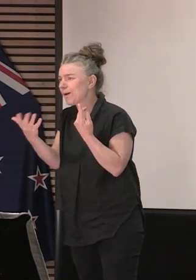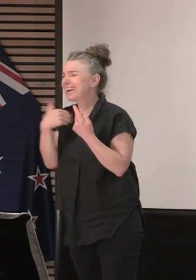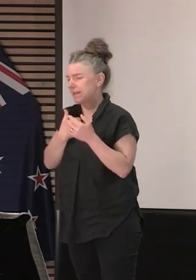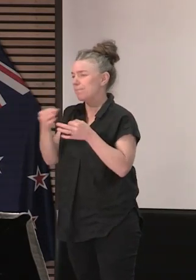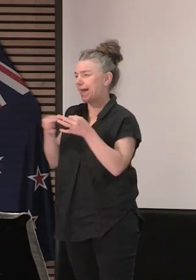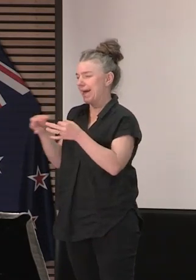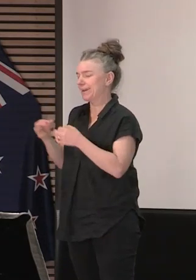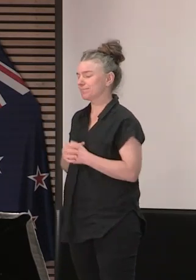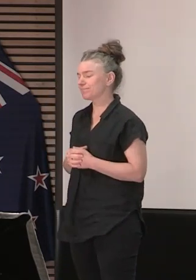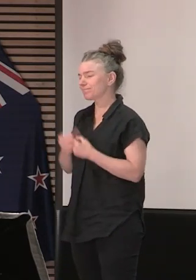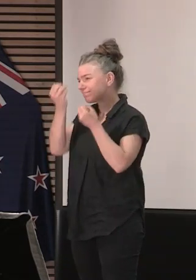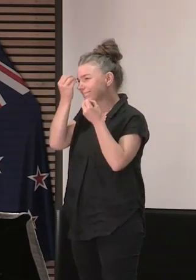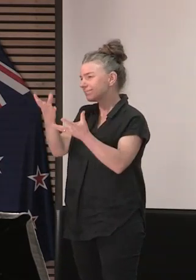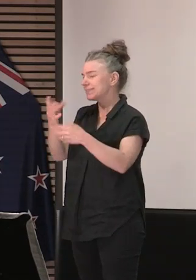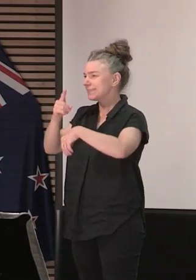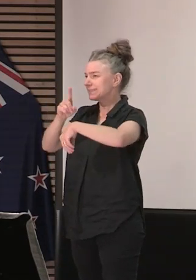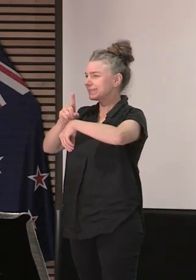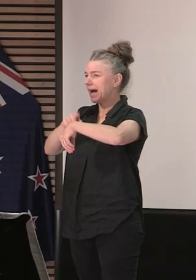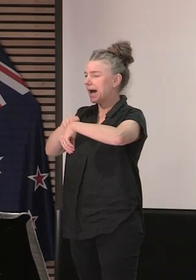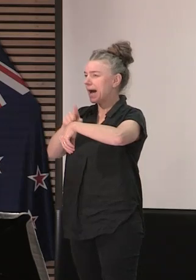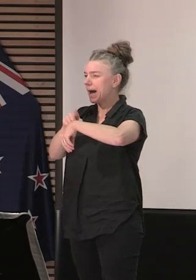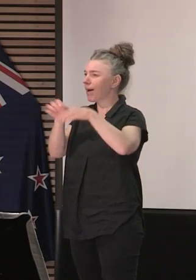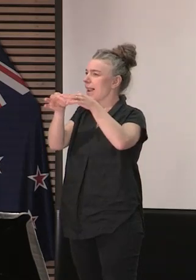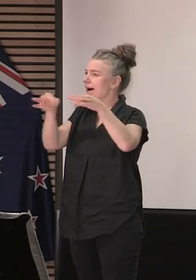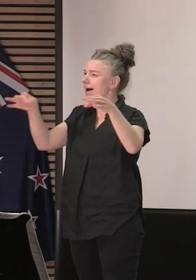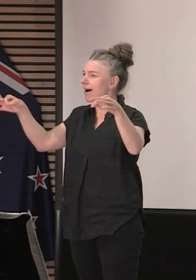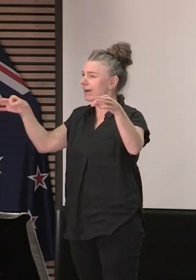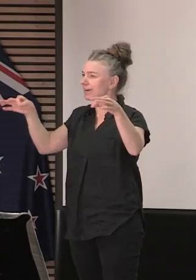Let me setout some of the timelines thenfor some key decisions thatwill affect everyone.